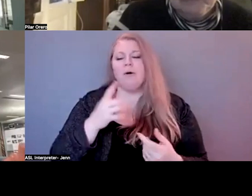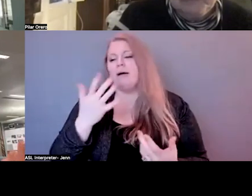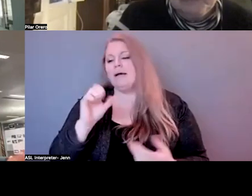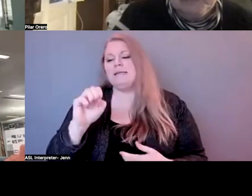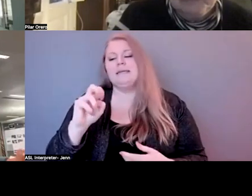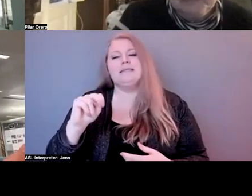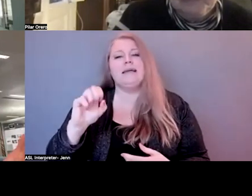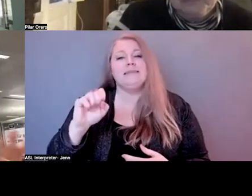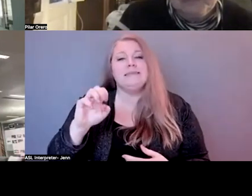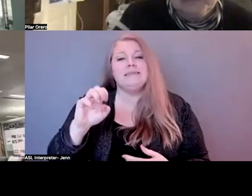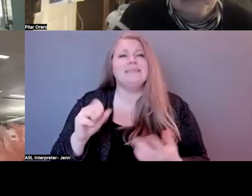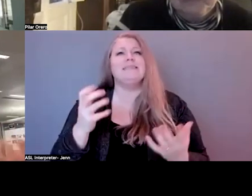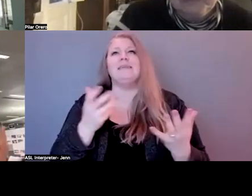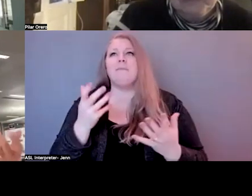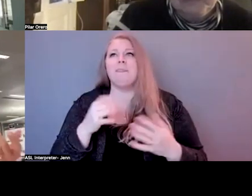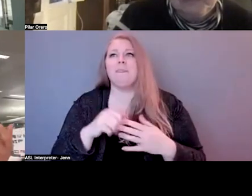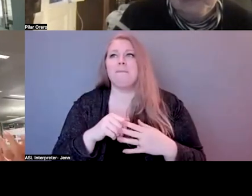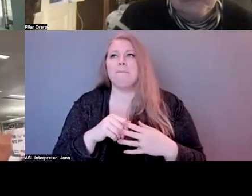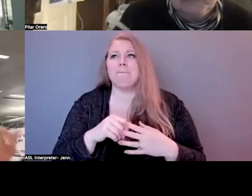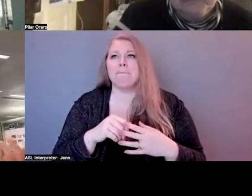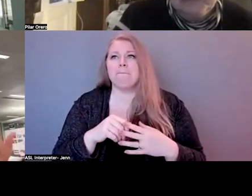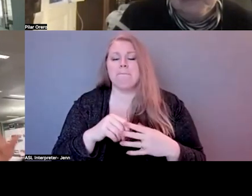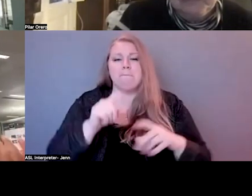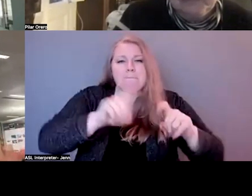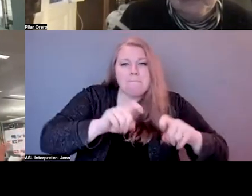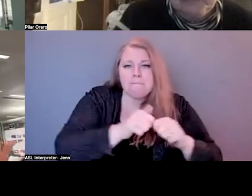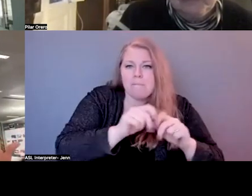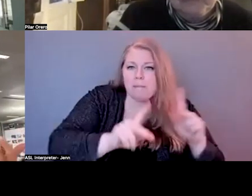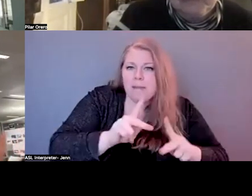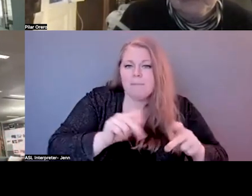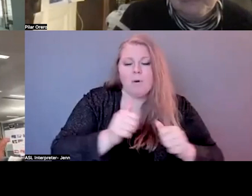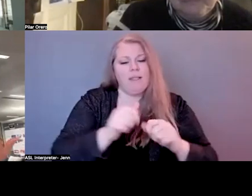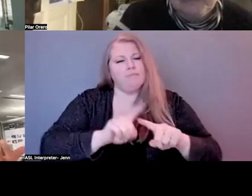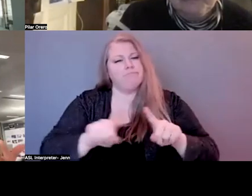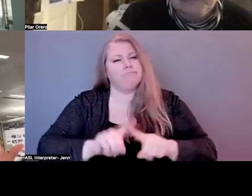You know, we have been doing testing with people with different cognitive differences